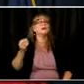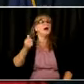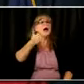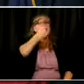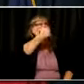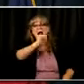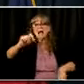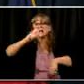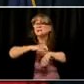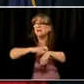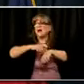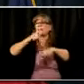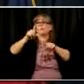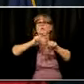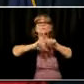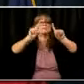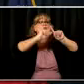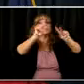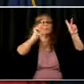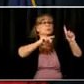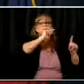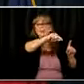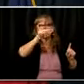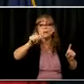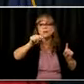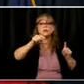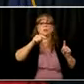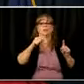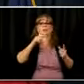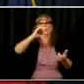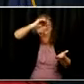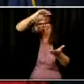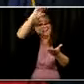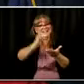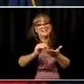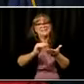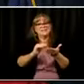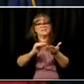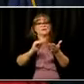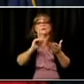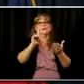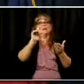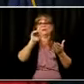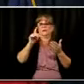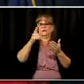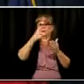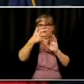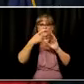impact on reducing your likelihood of getting the virus and spreading the virus both and and and